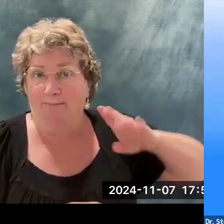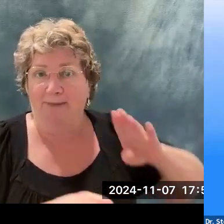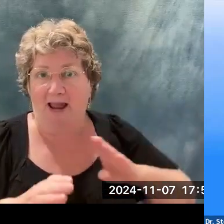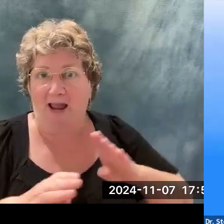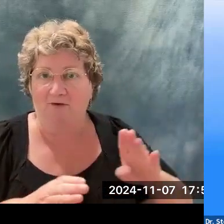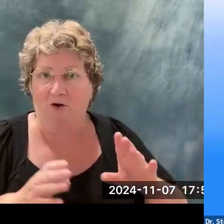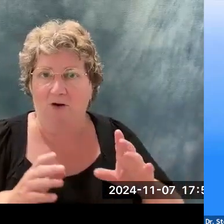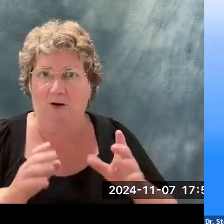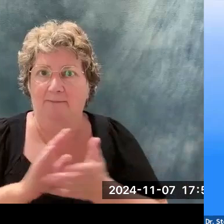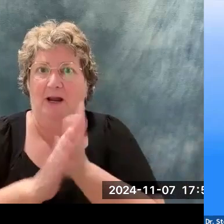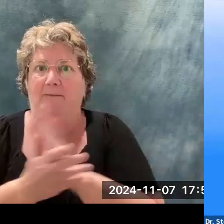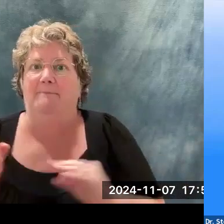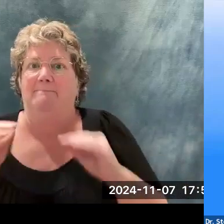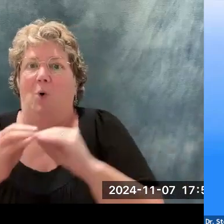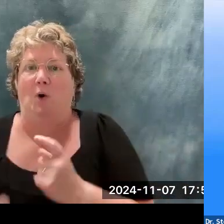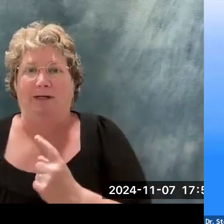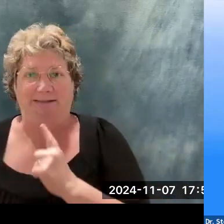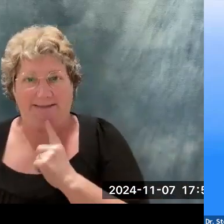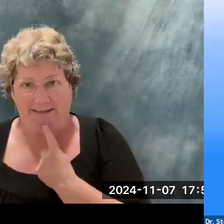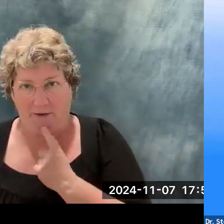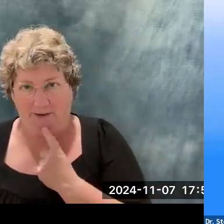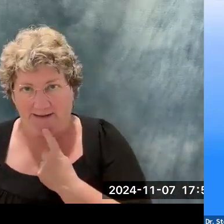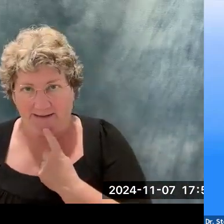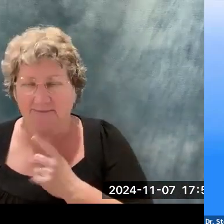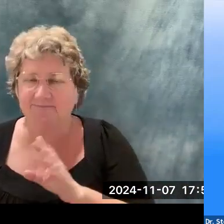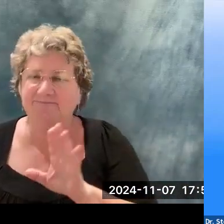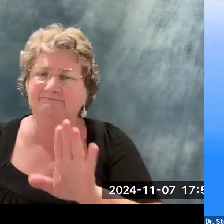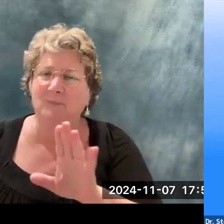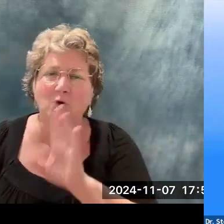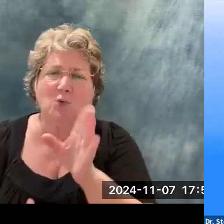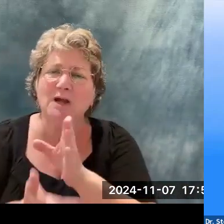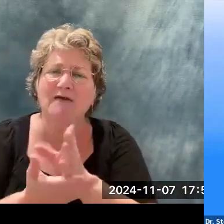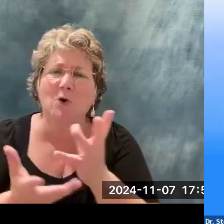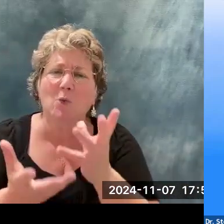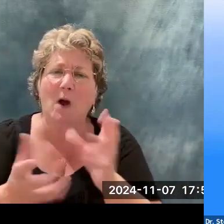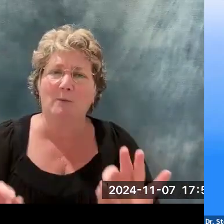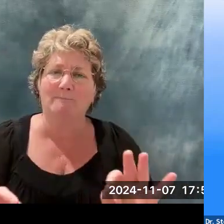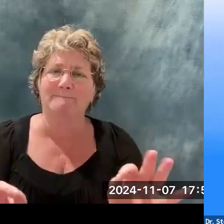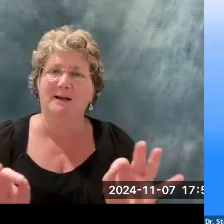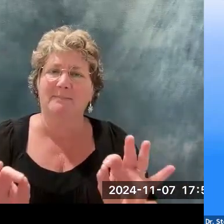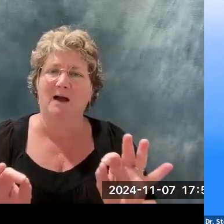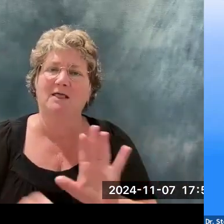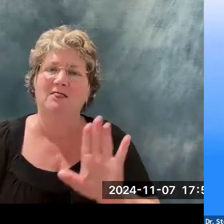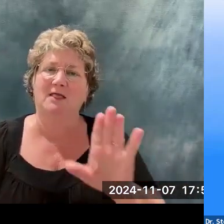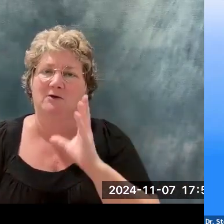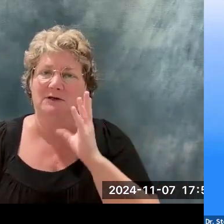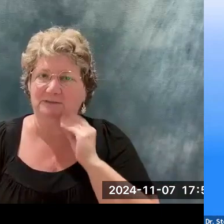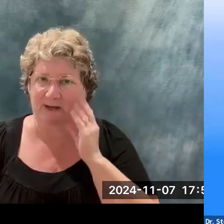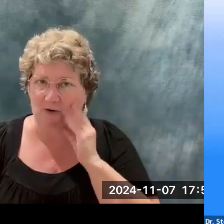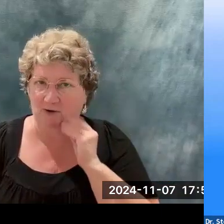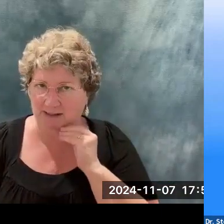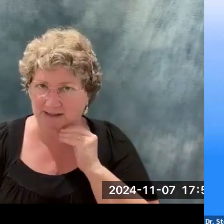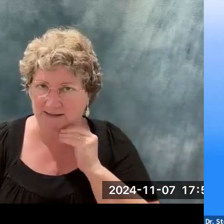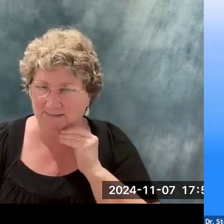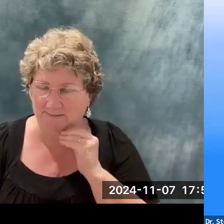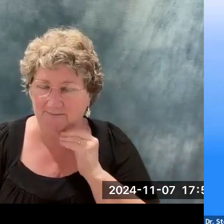want to minimize what that child is experiencing. Even if it is typical, I'll say, teenage hormones,